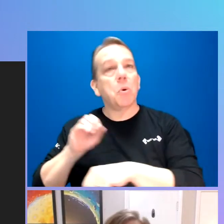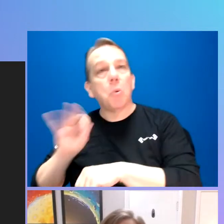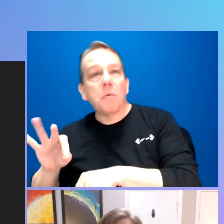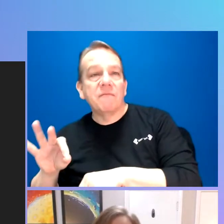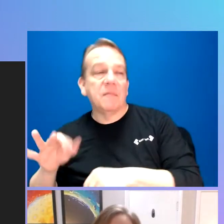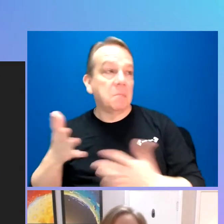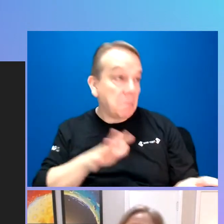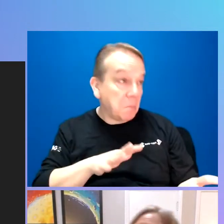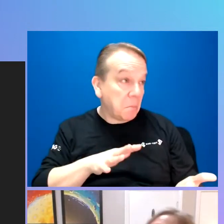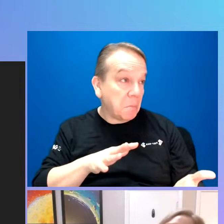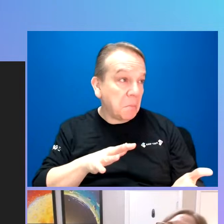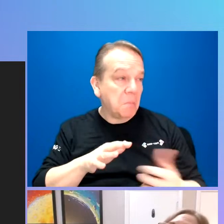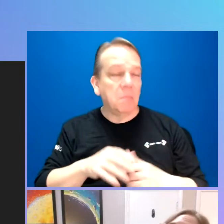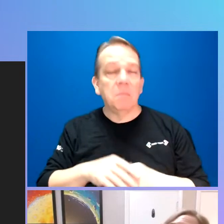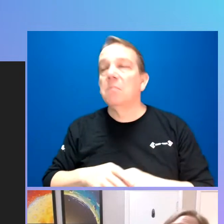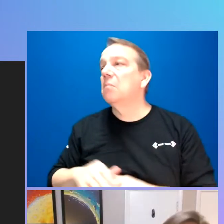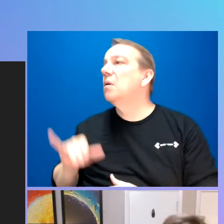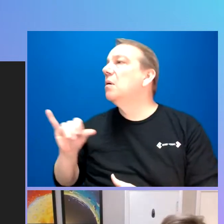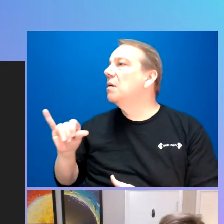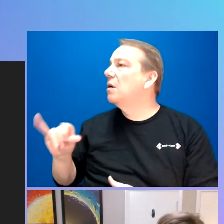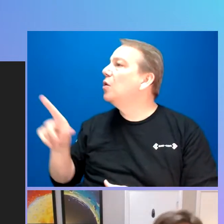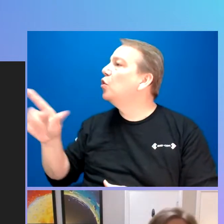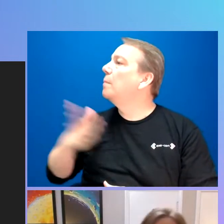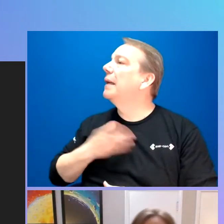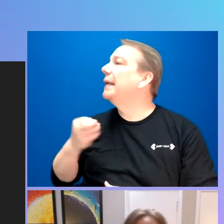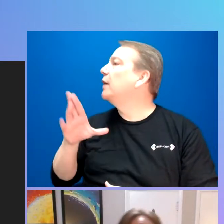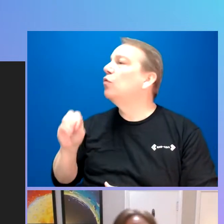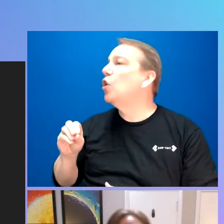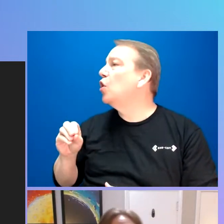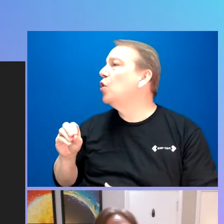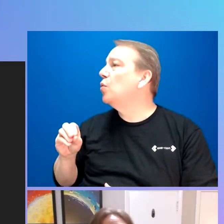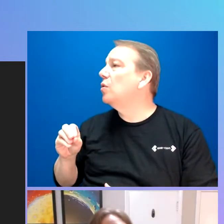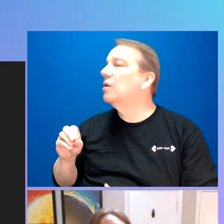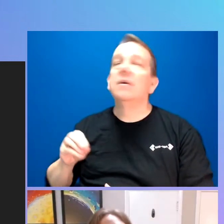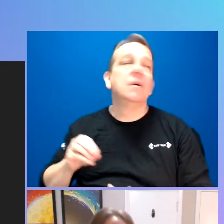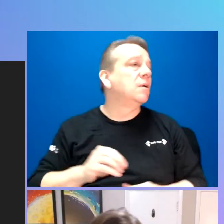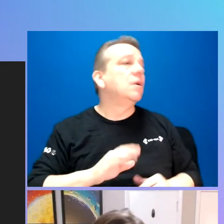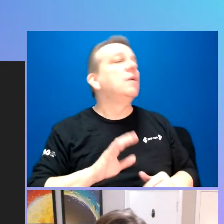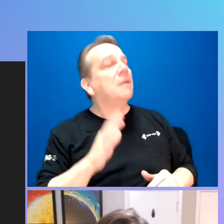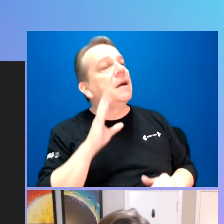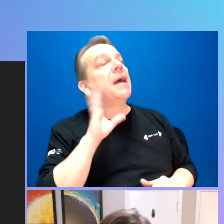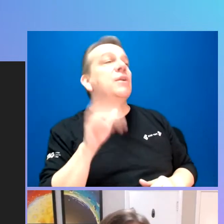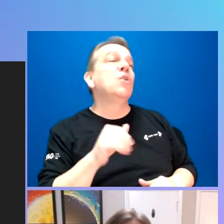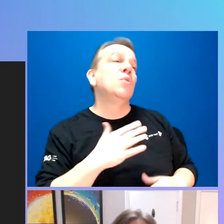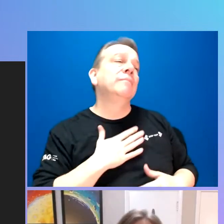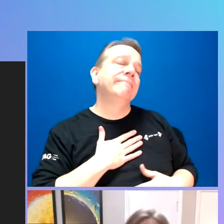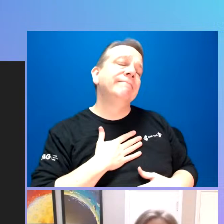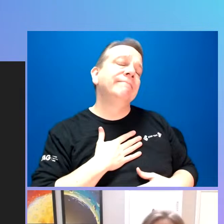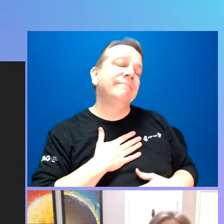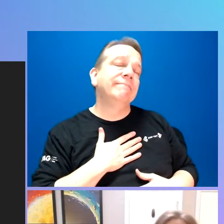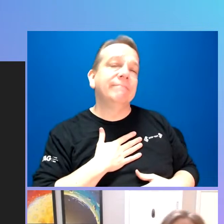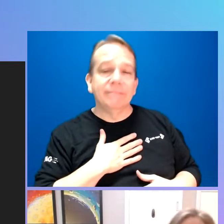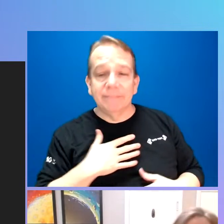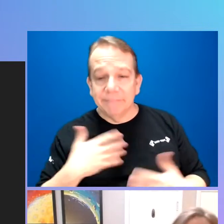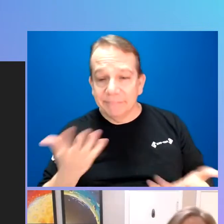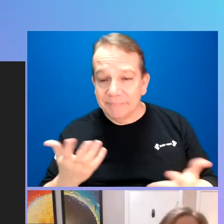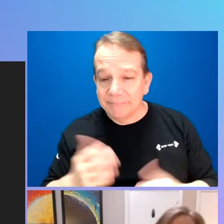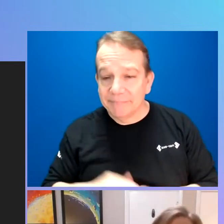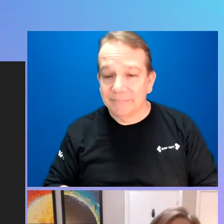then I'll say, you're my hero.